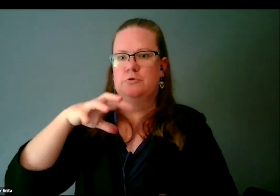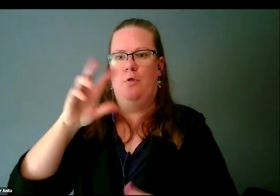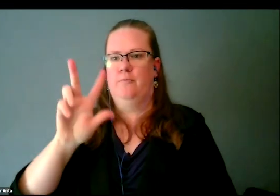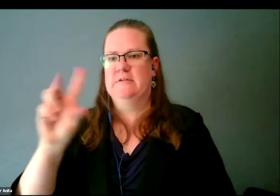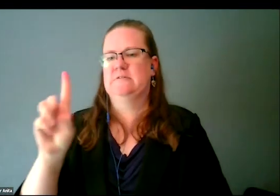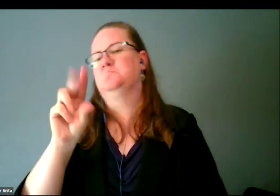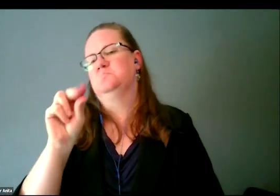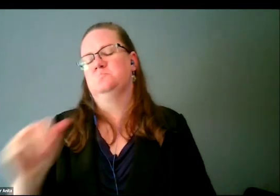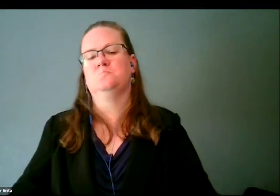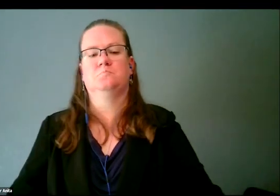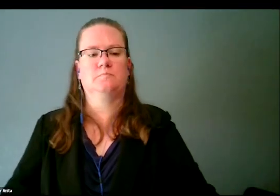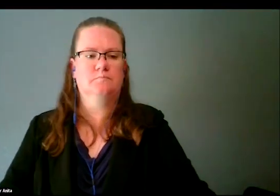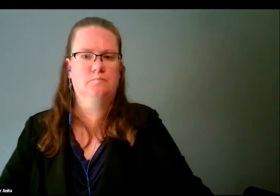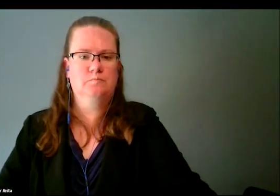One of the things I really appreciate about this